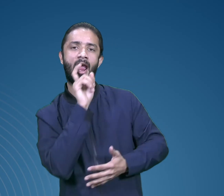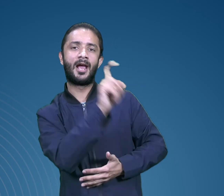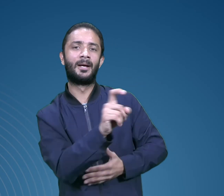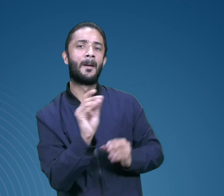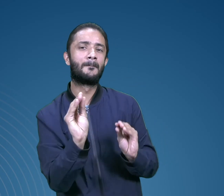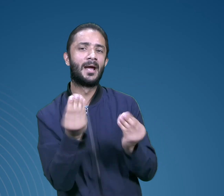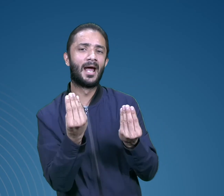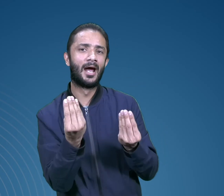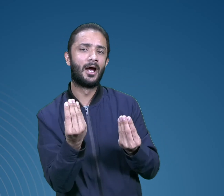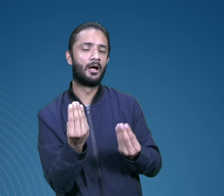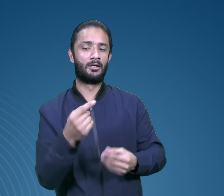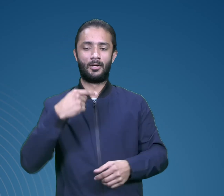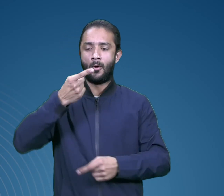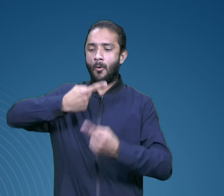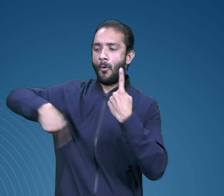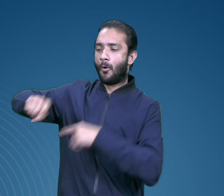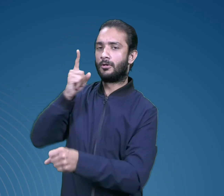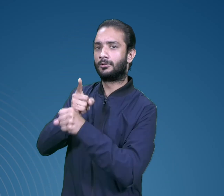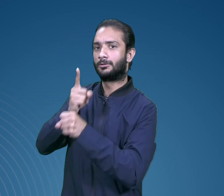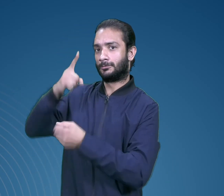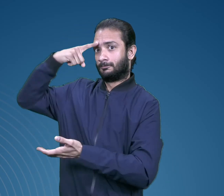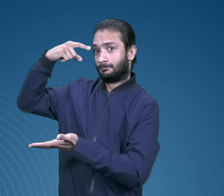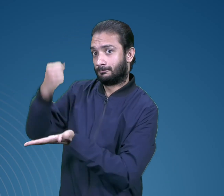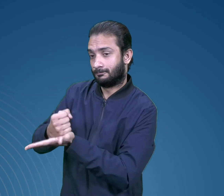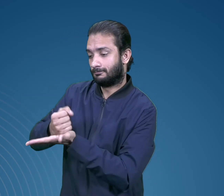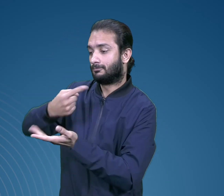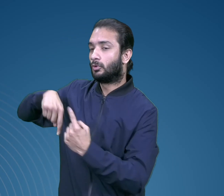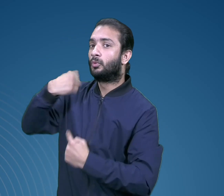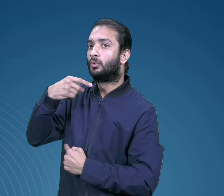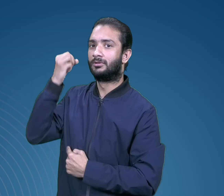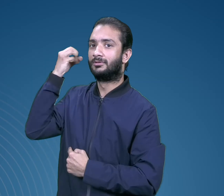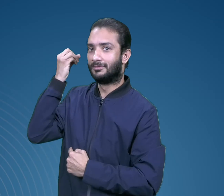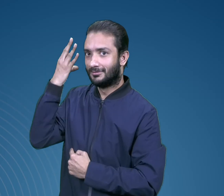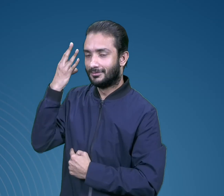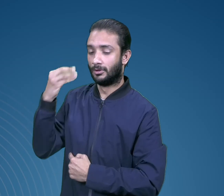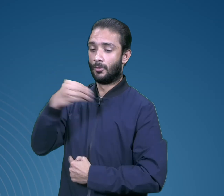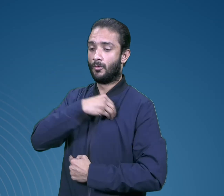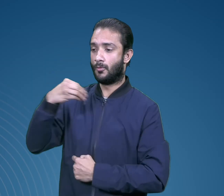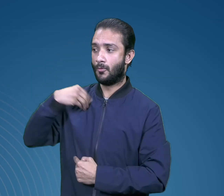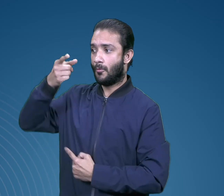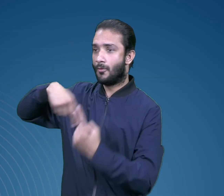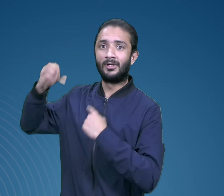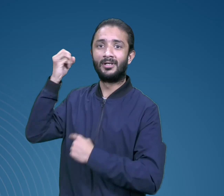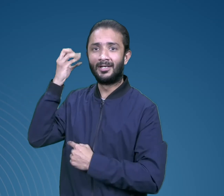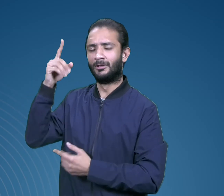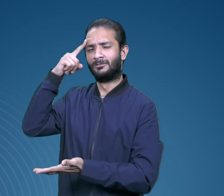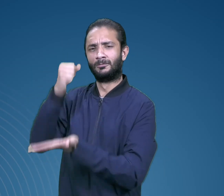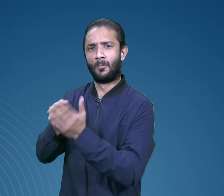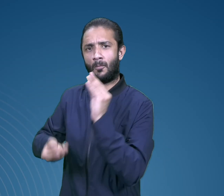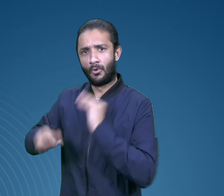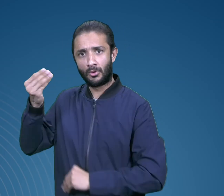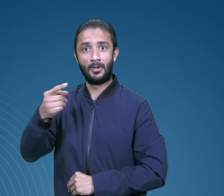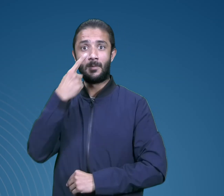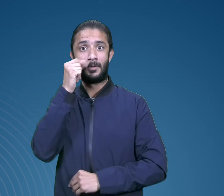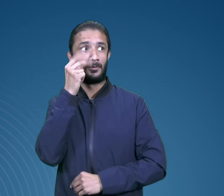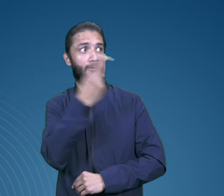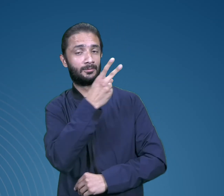when it comes to choosing the educational mode. This may not always work.